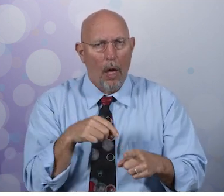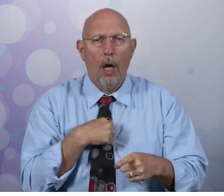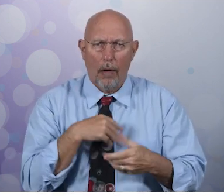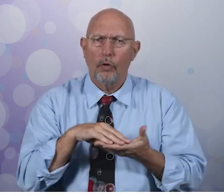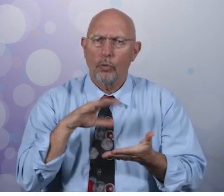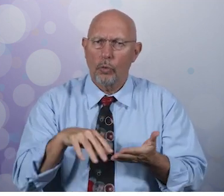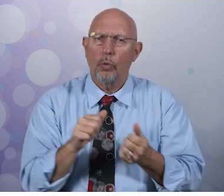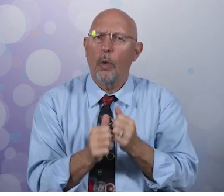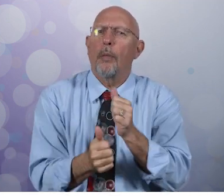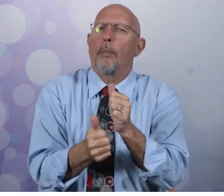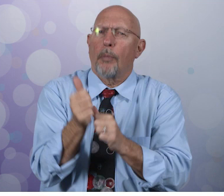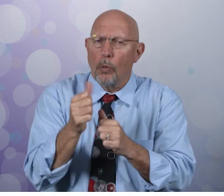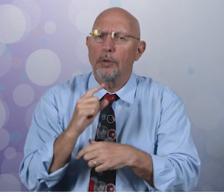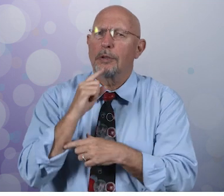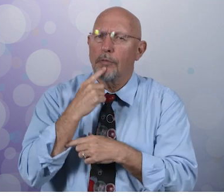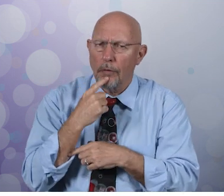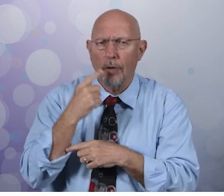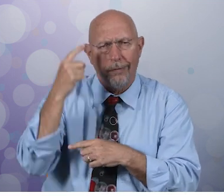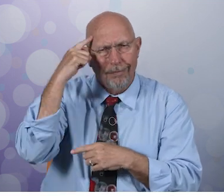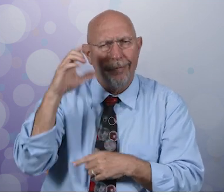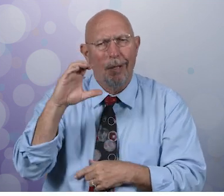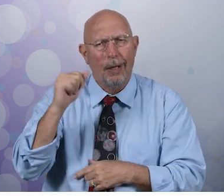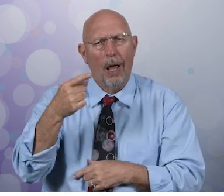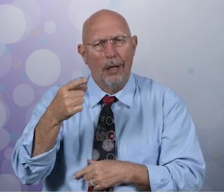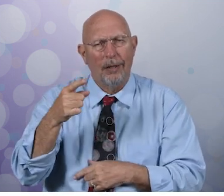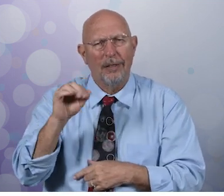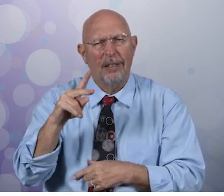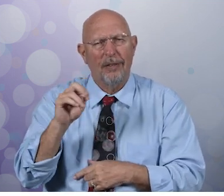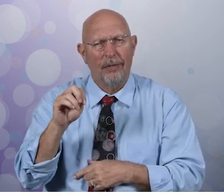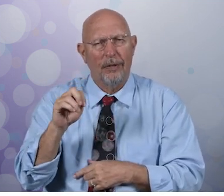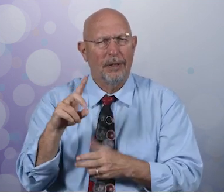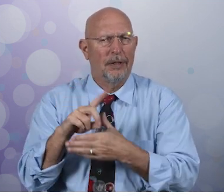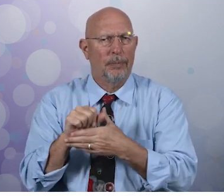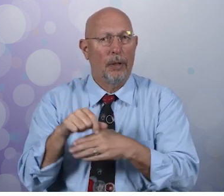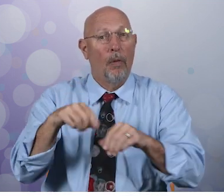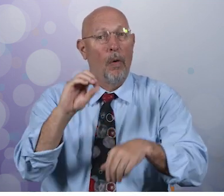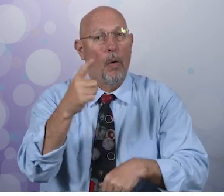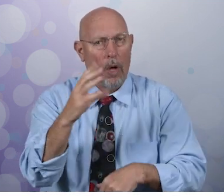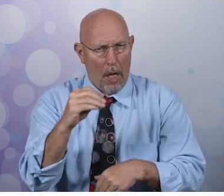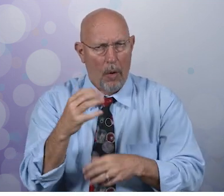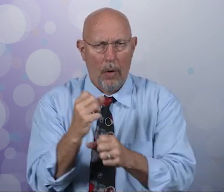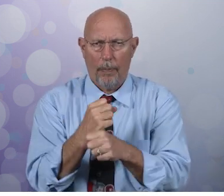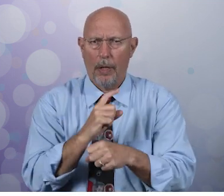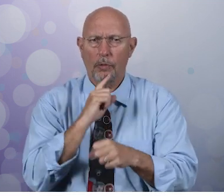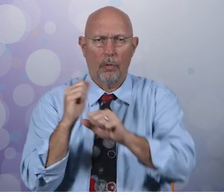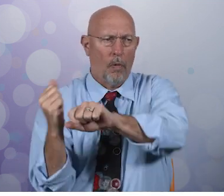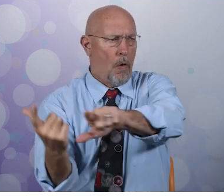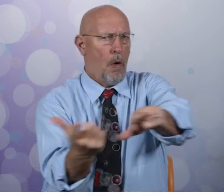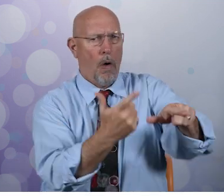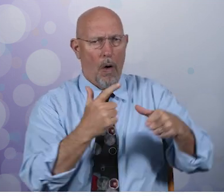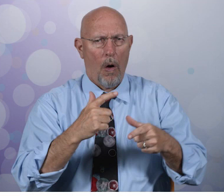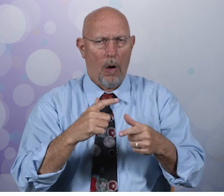with the most significant cognitive disabilities as well. In Ohio, we want to make sure that all kids count.